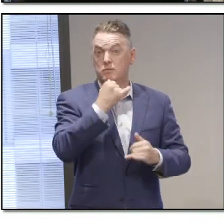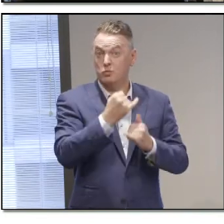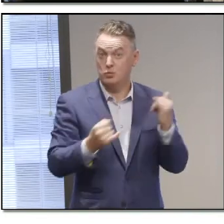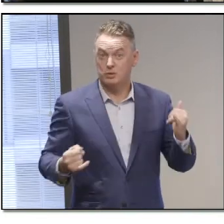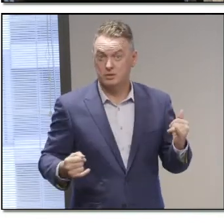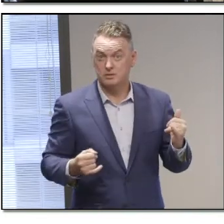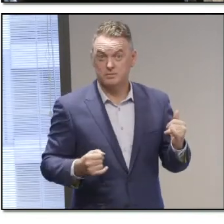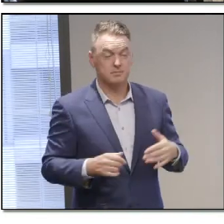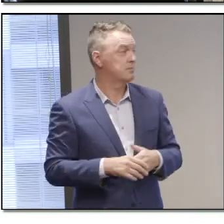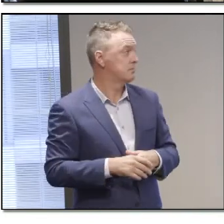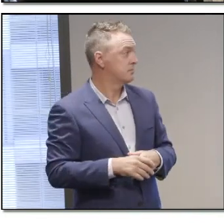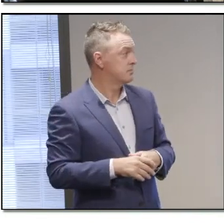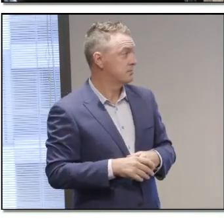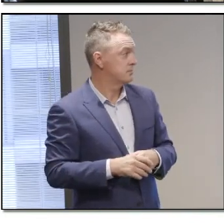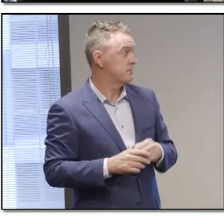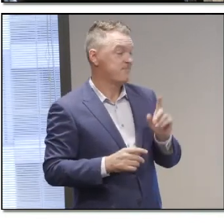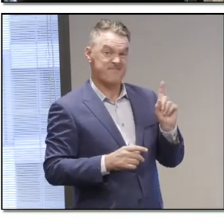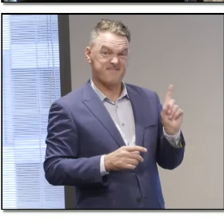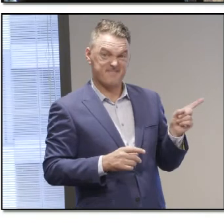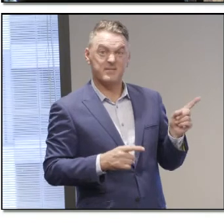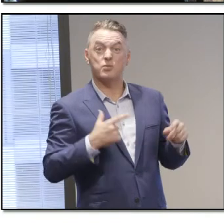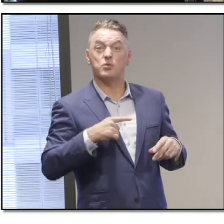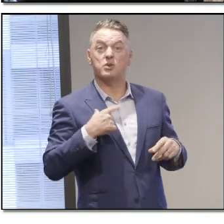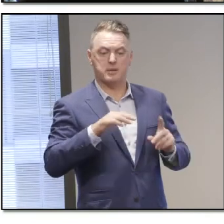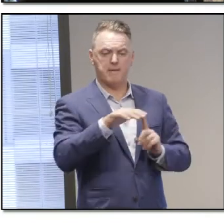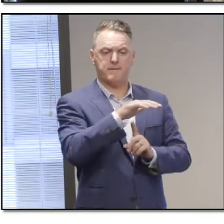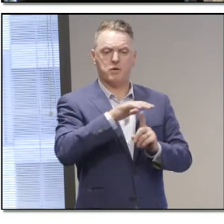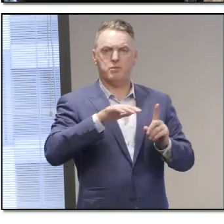and these are from these sorts of environmental exposures that have been shown to have,